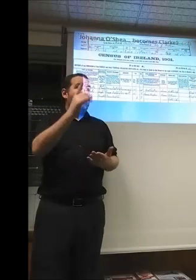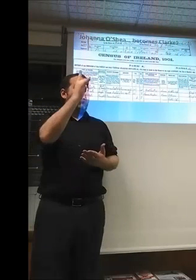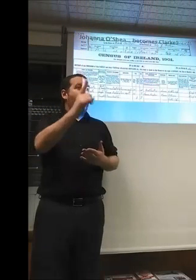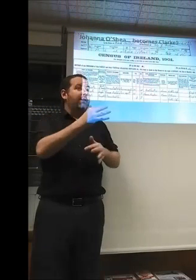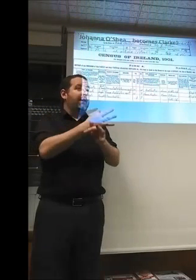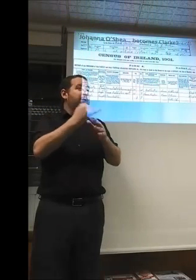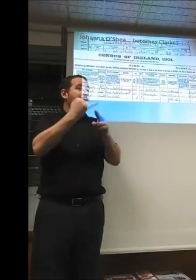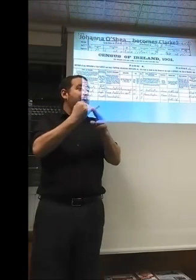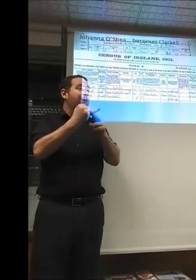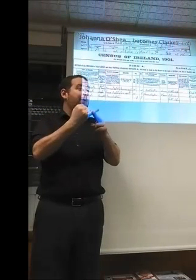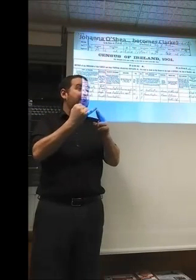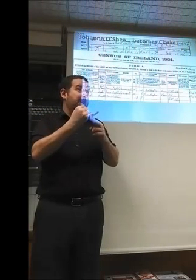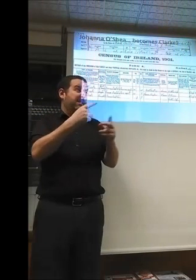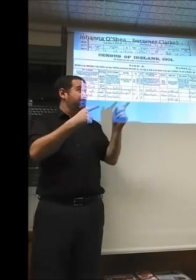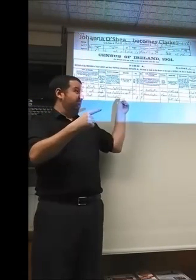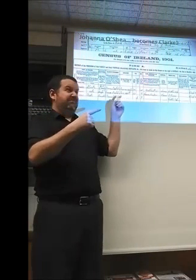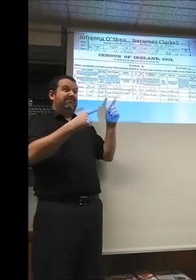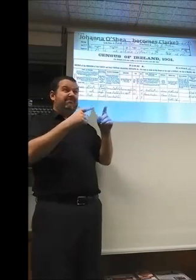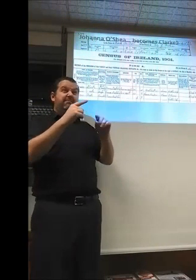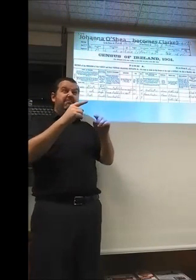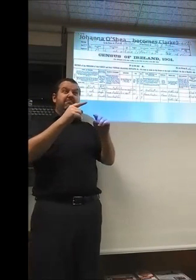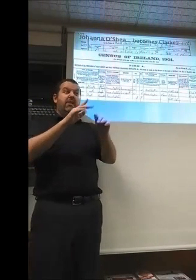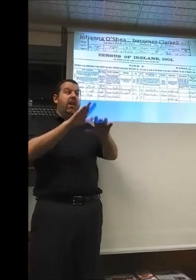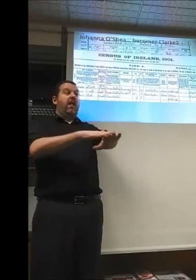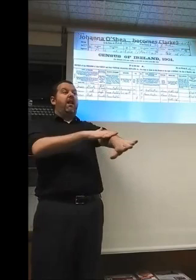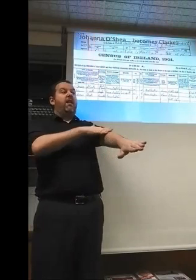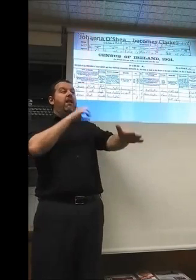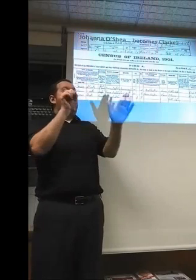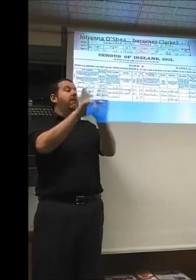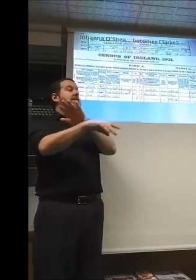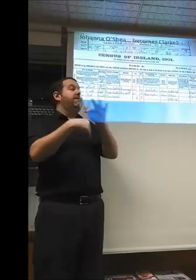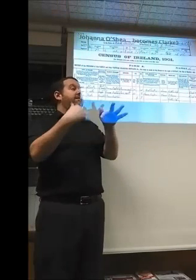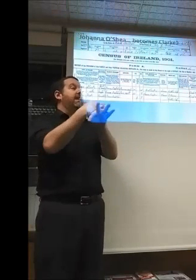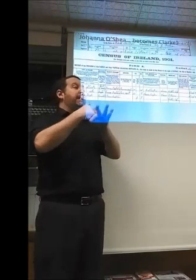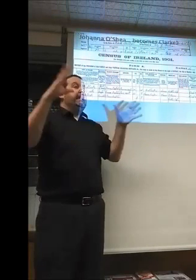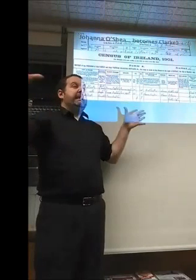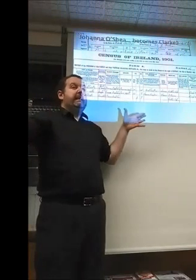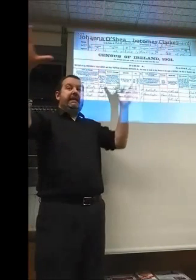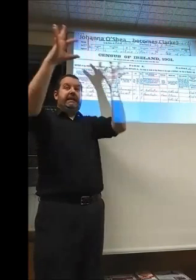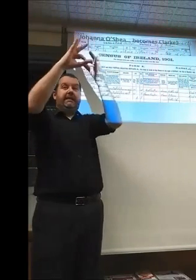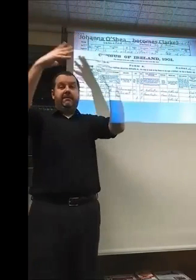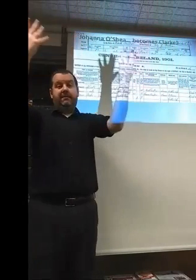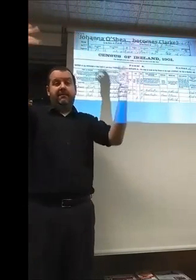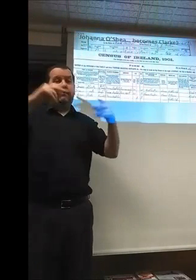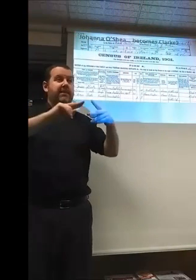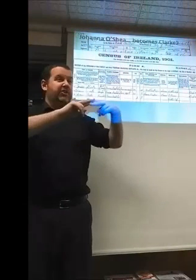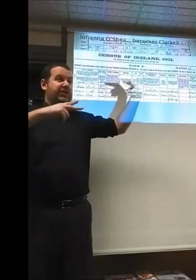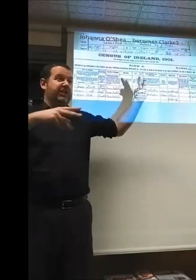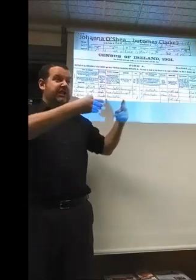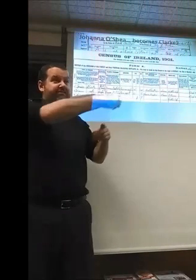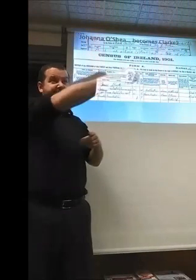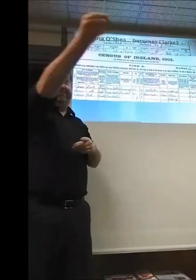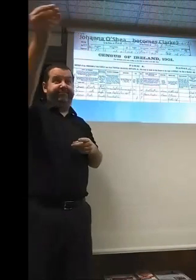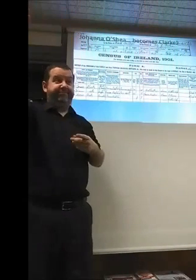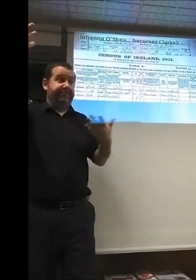had “love” tattooed on their fingers, they could tell the public this.